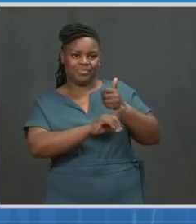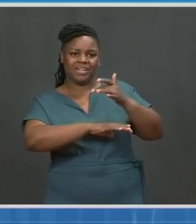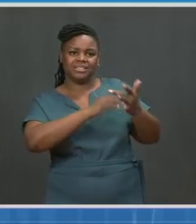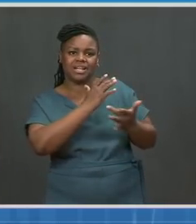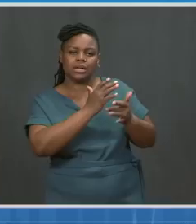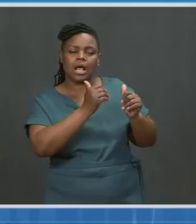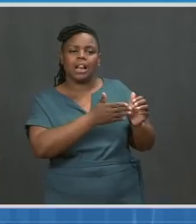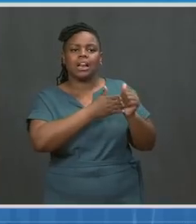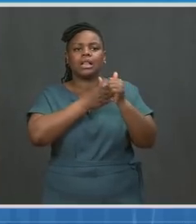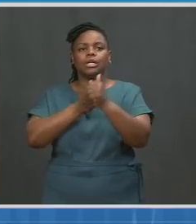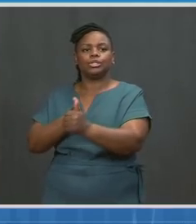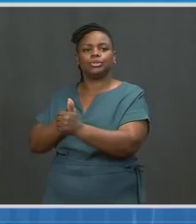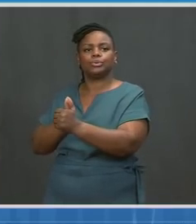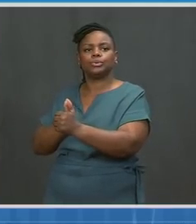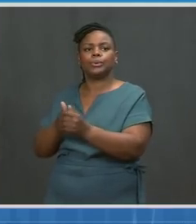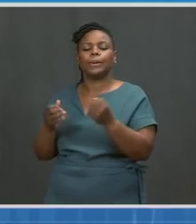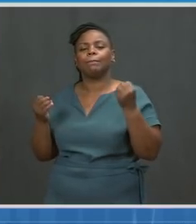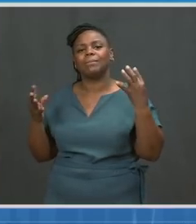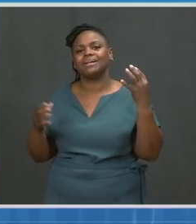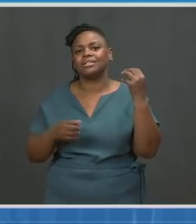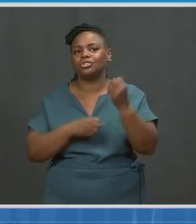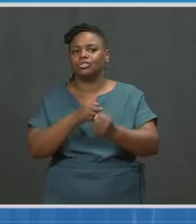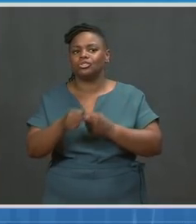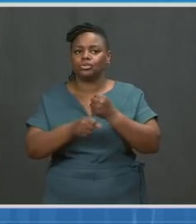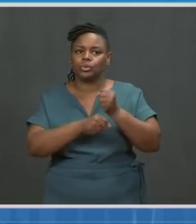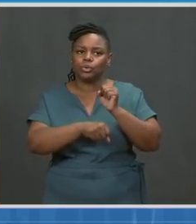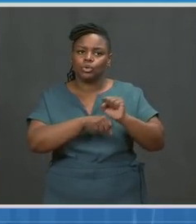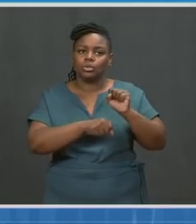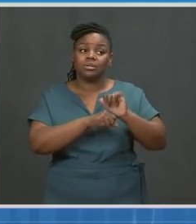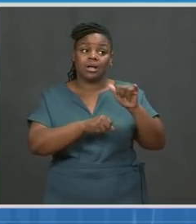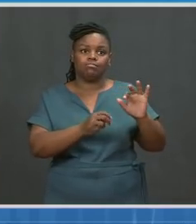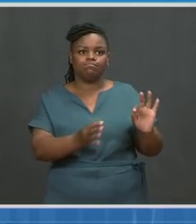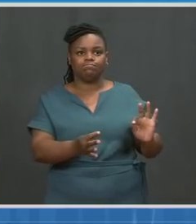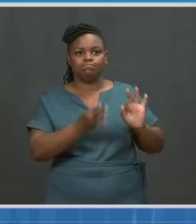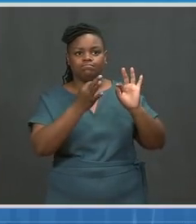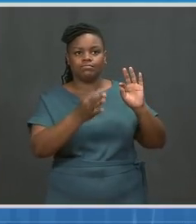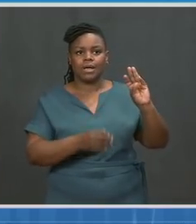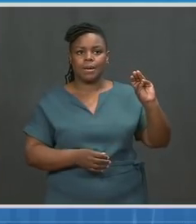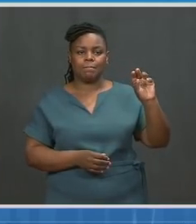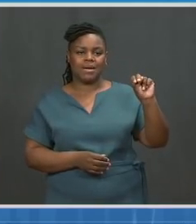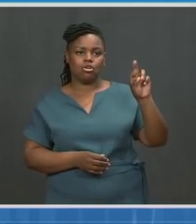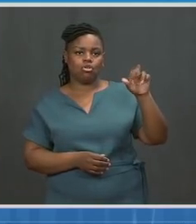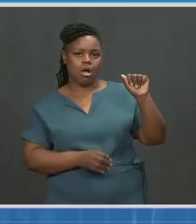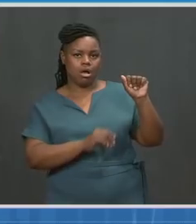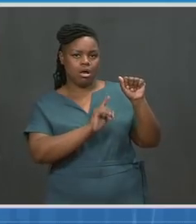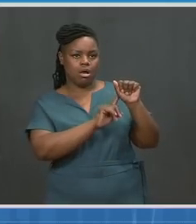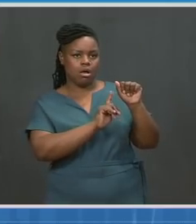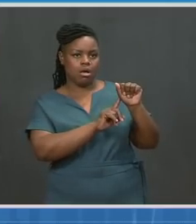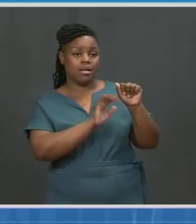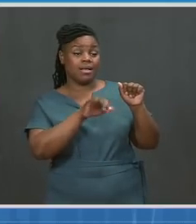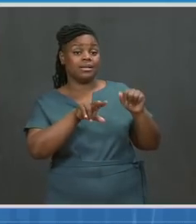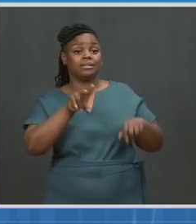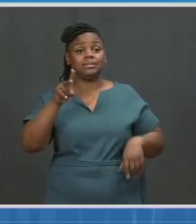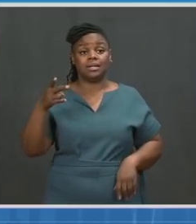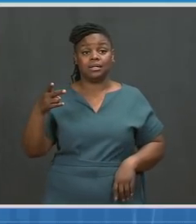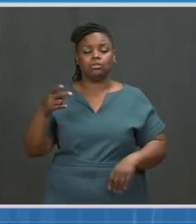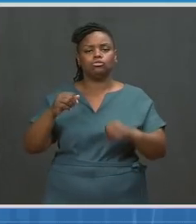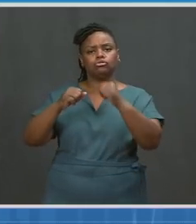and the vector, such as the adeno vector approach. And secondly, structure-based vaccine design